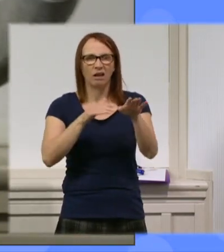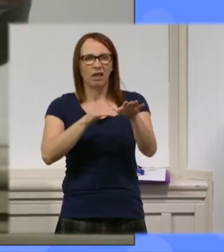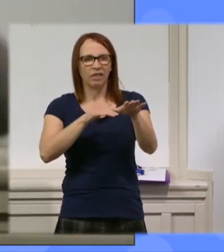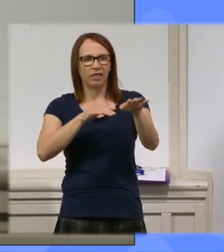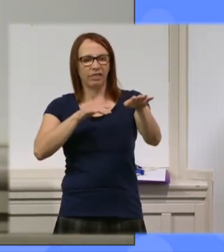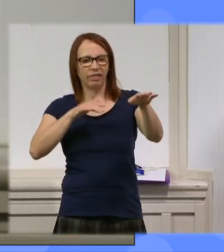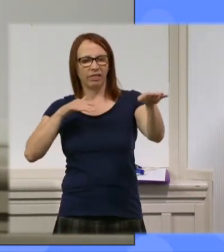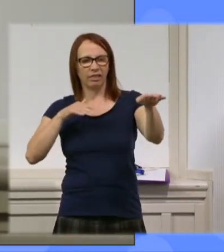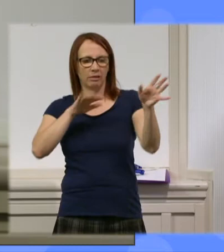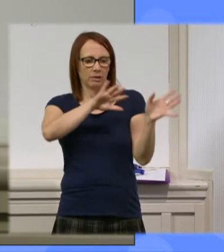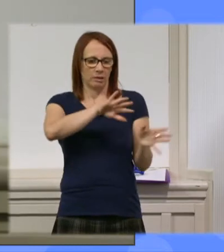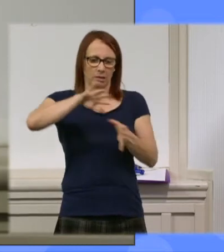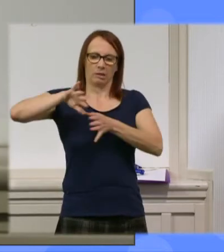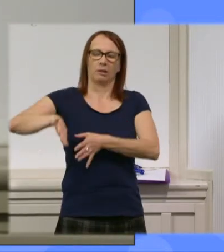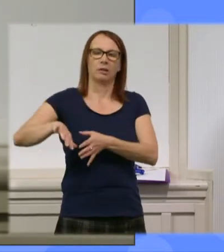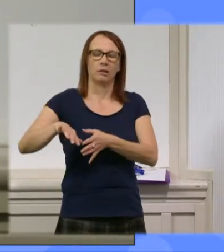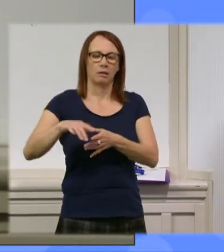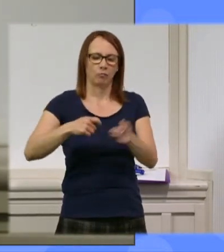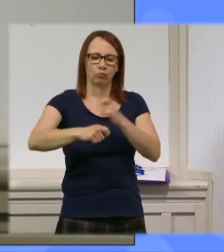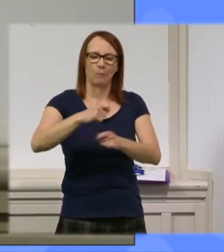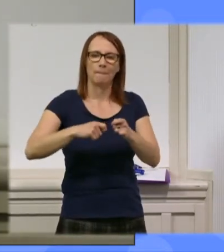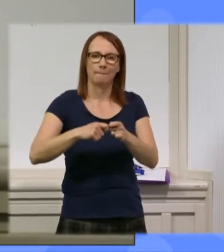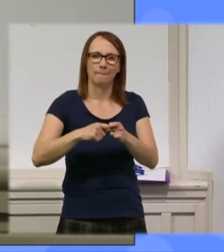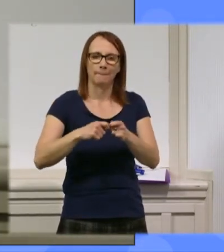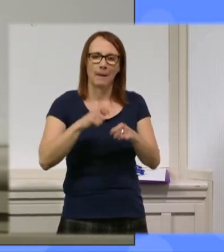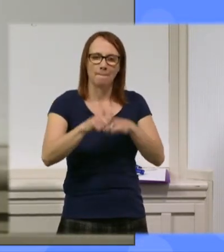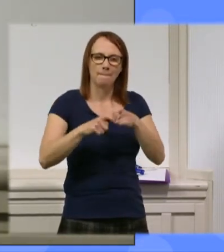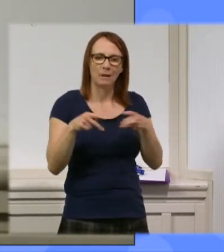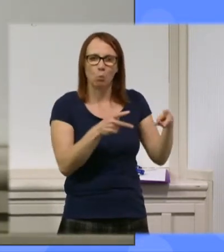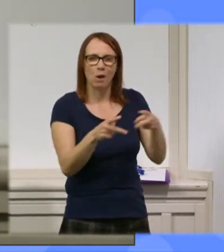greenery with walkways with bike ways cities are safe and fun places for